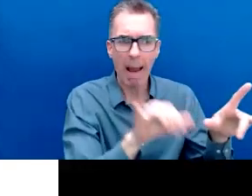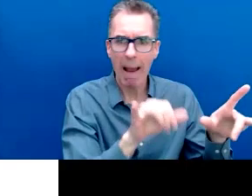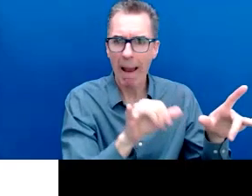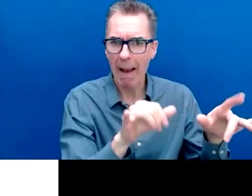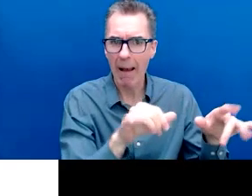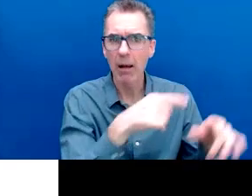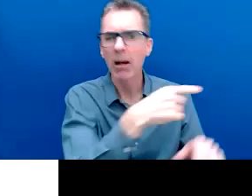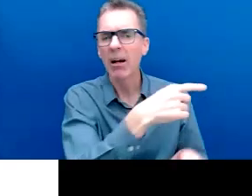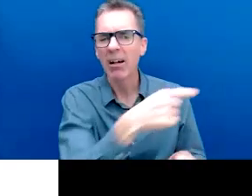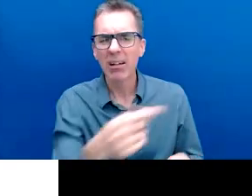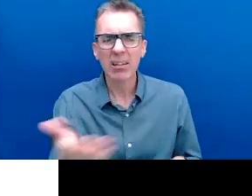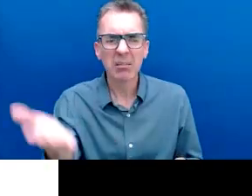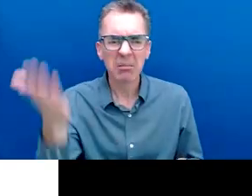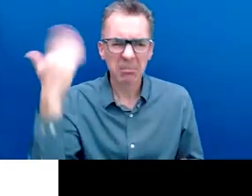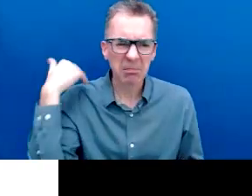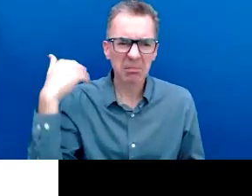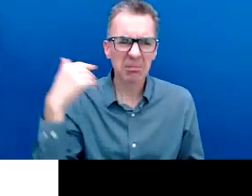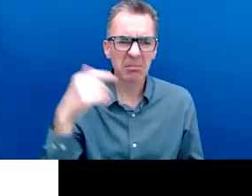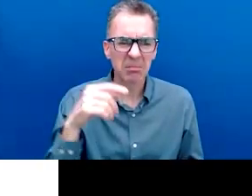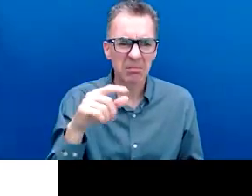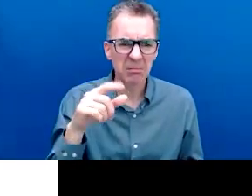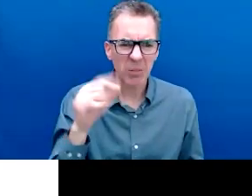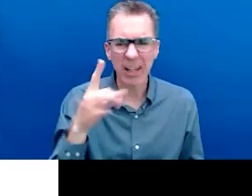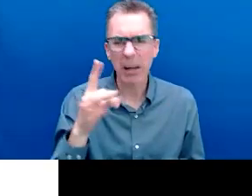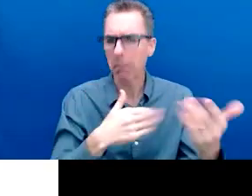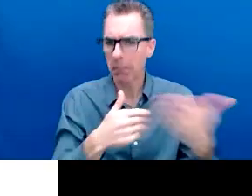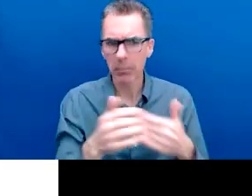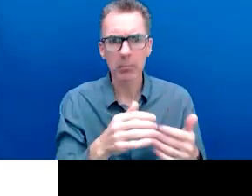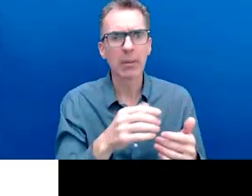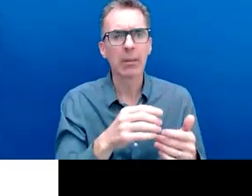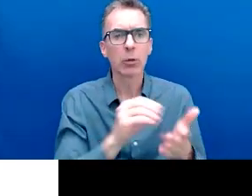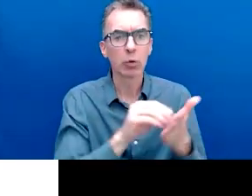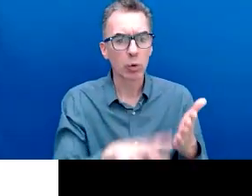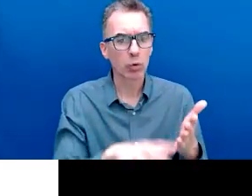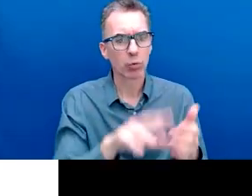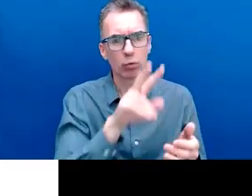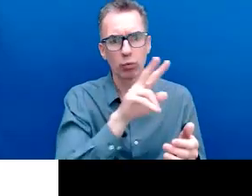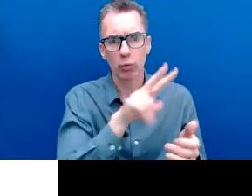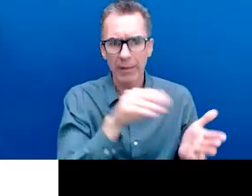Almost 22,000 students from different types of institutions, two-year, four-year universities.